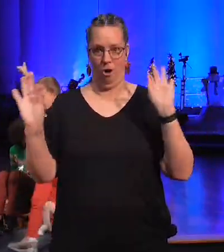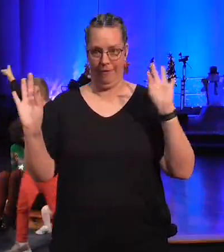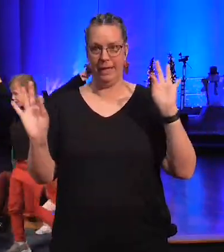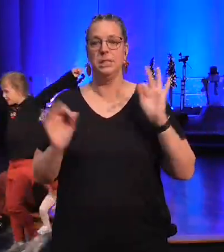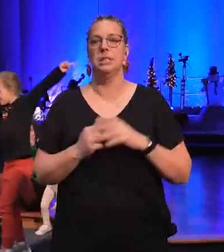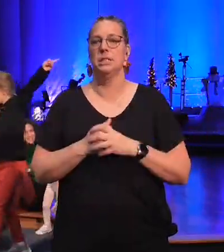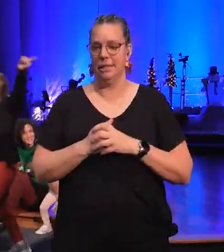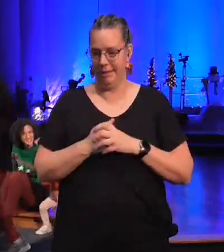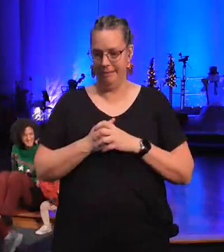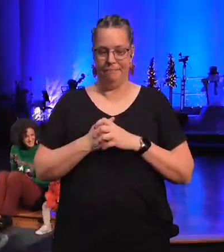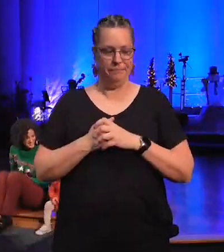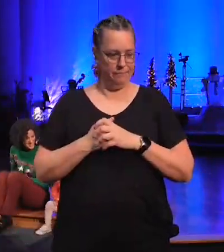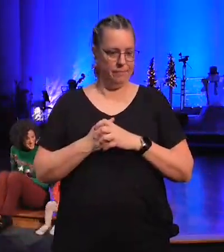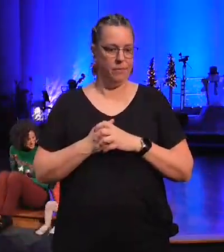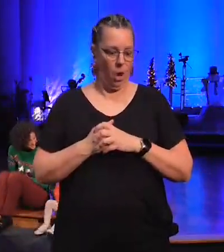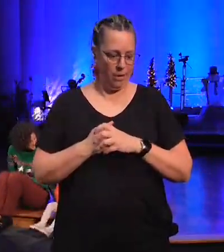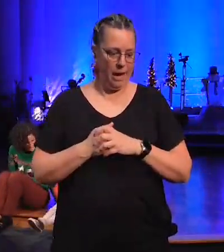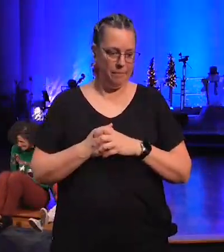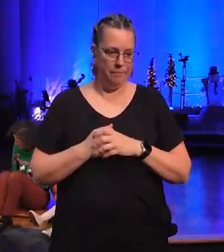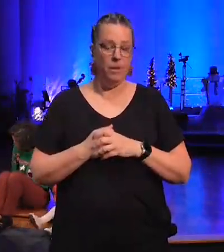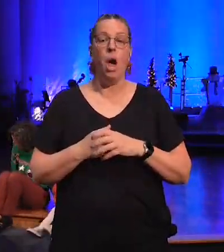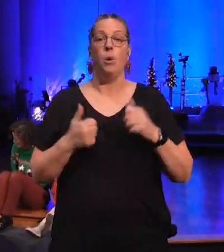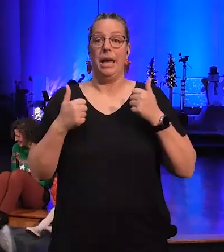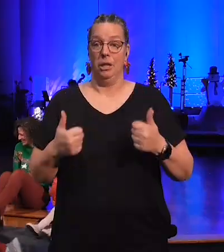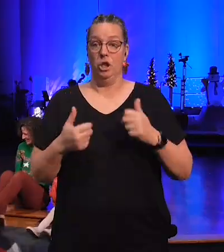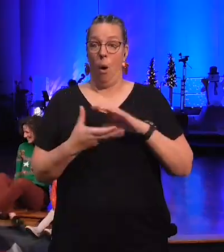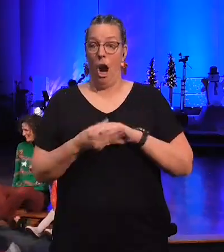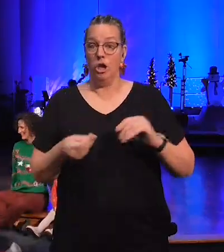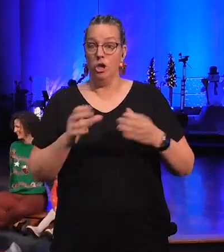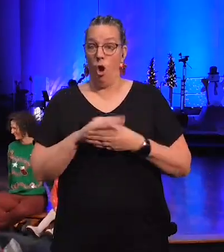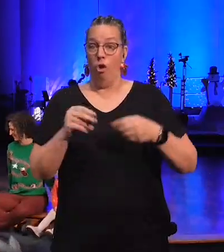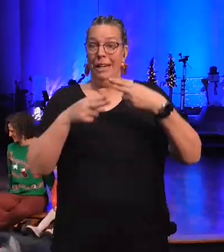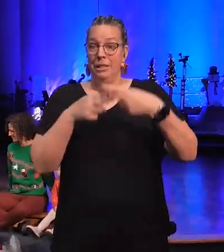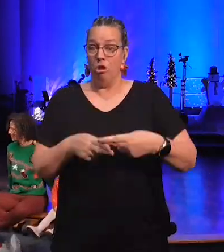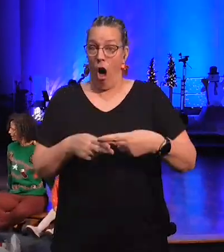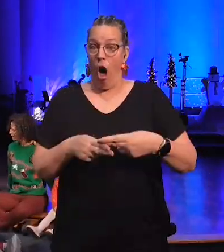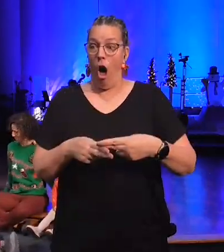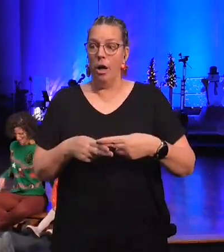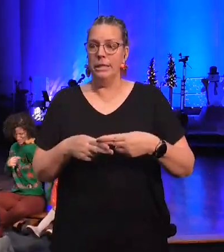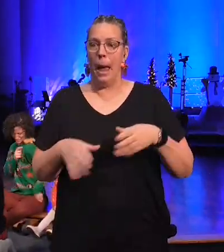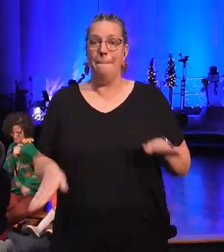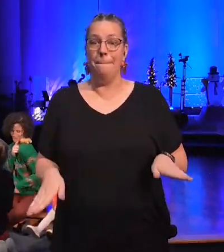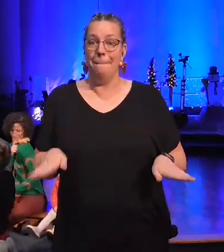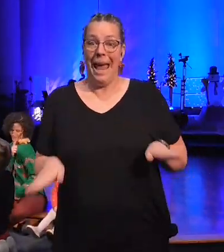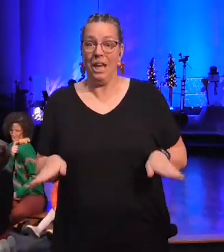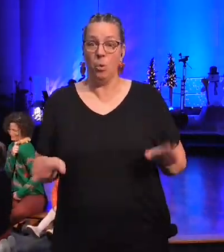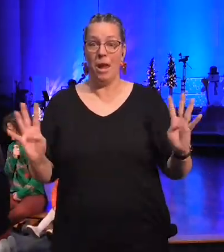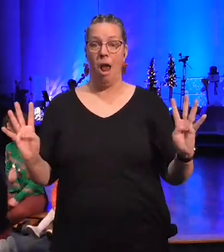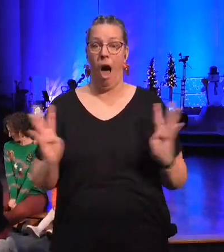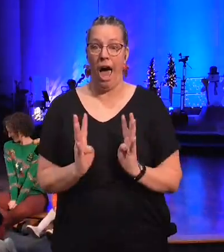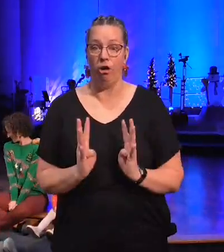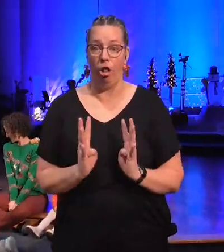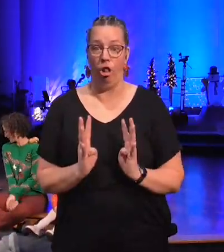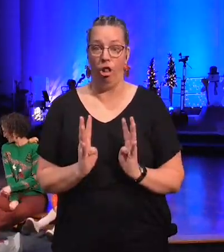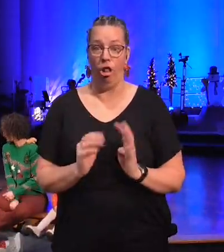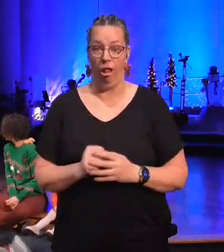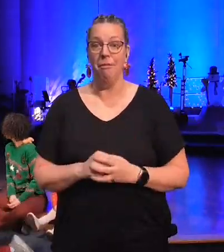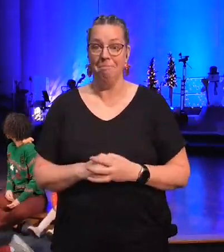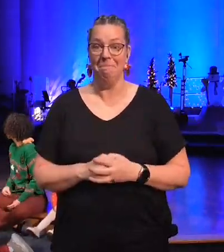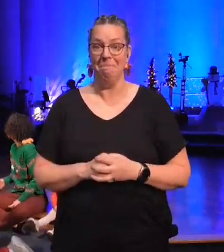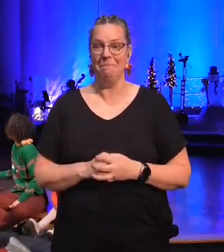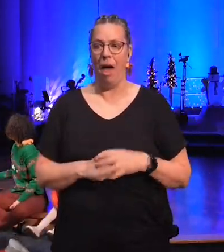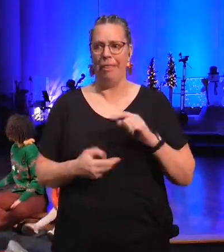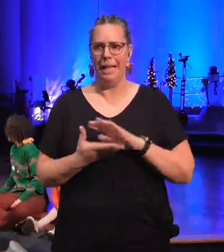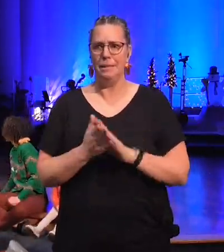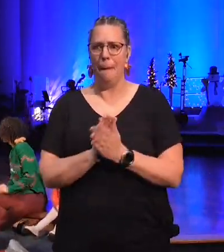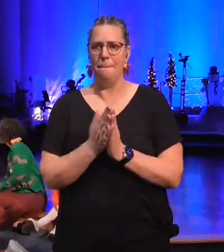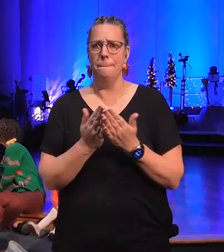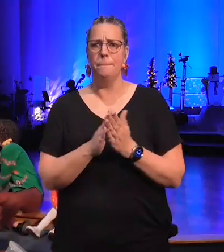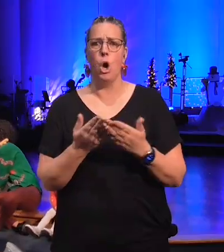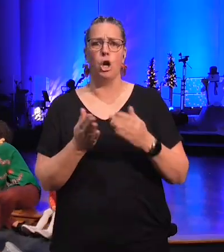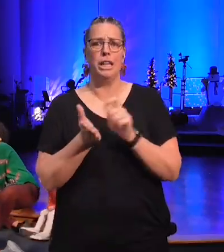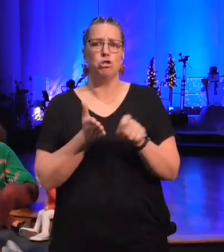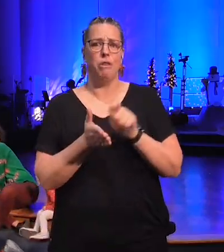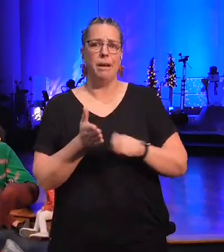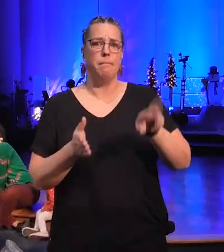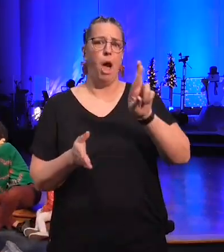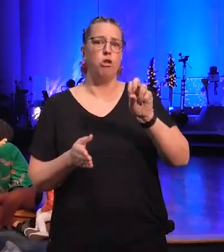up on those screens where are the screens perfect okay everybody our story is called penguin huddle